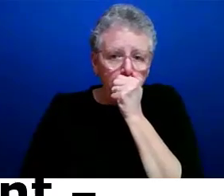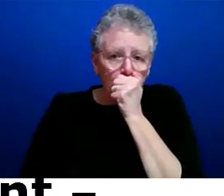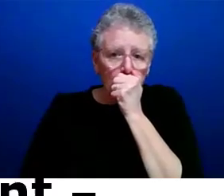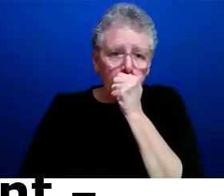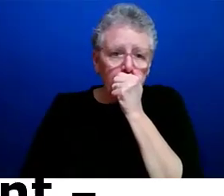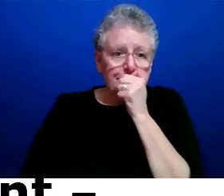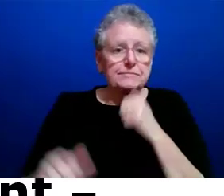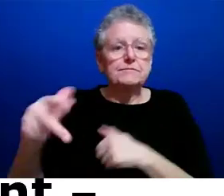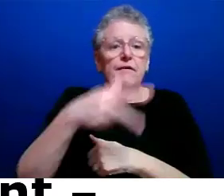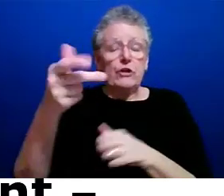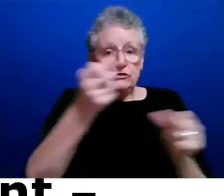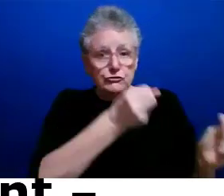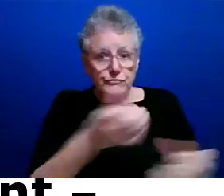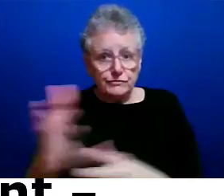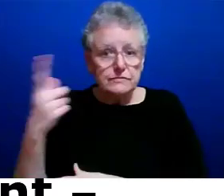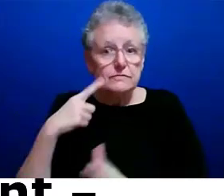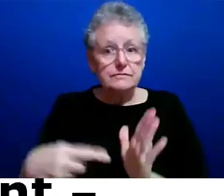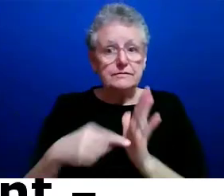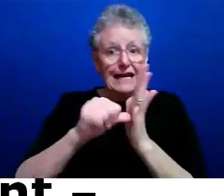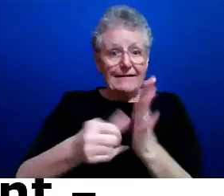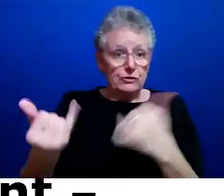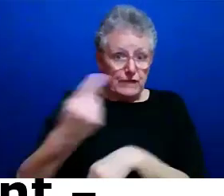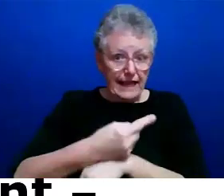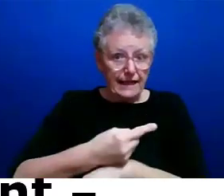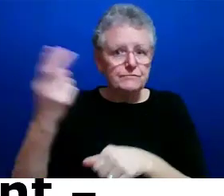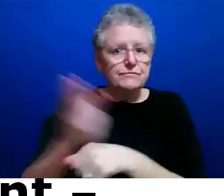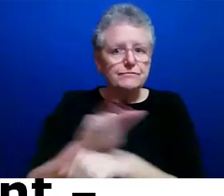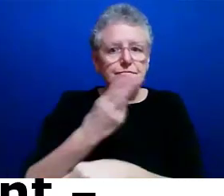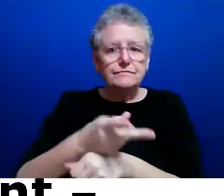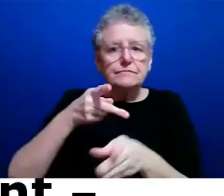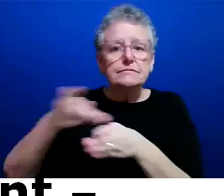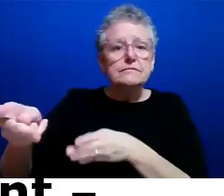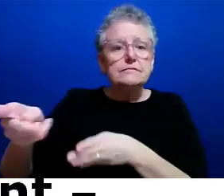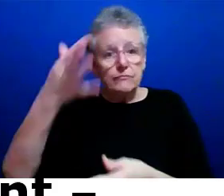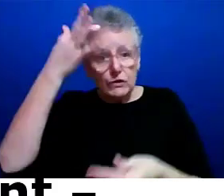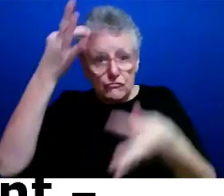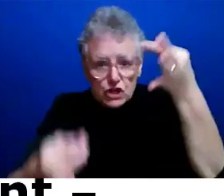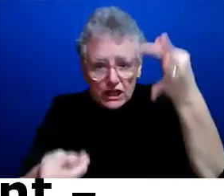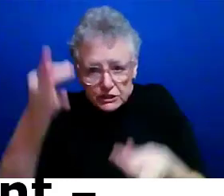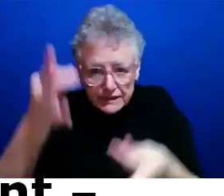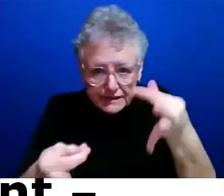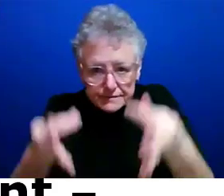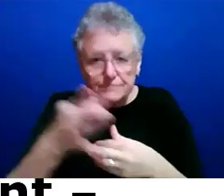The third strategy to highlight today is using professional judgment.